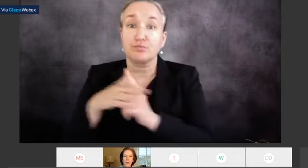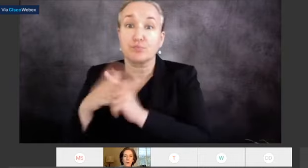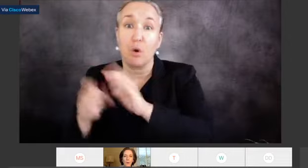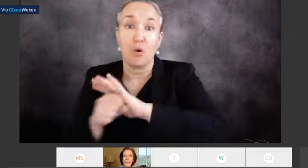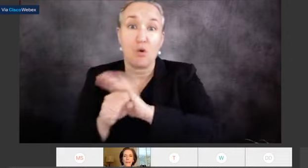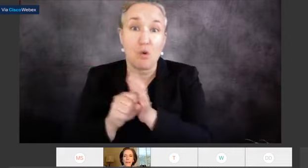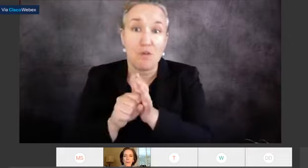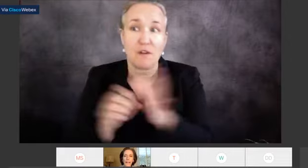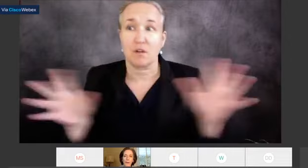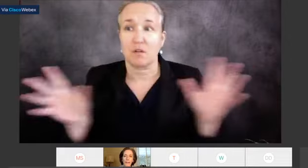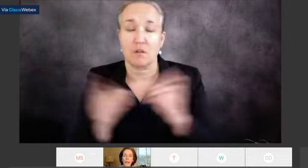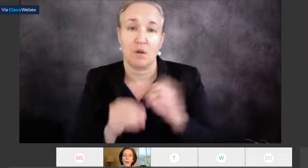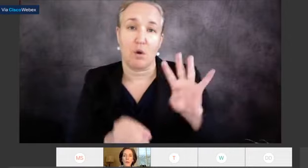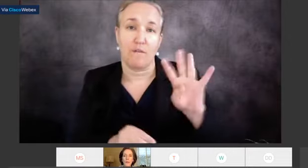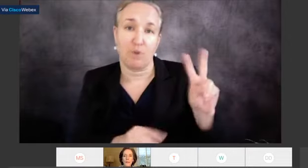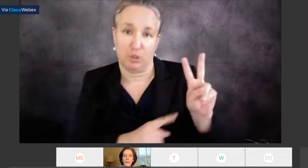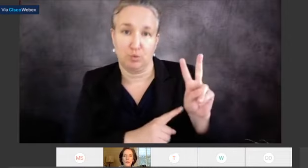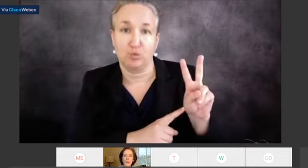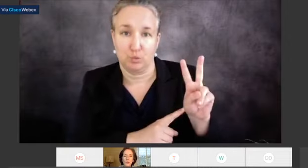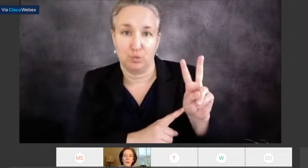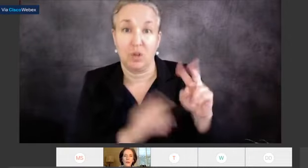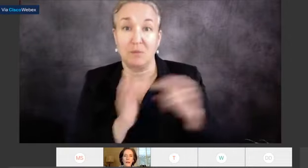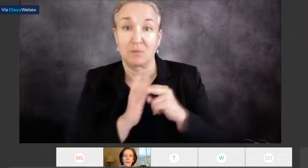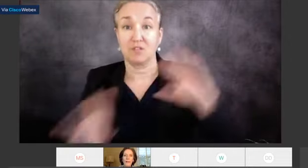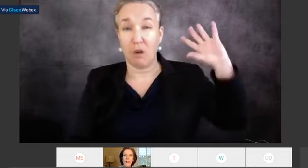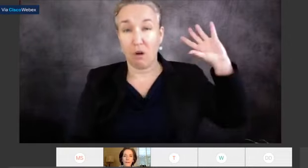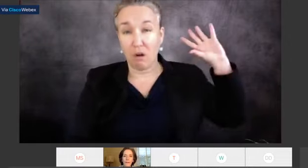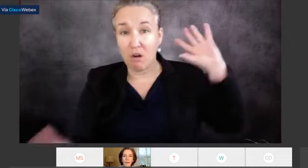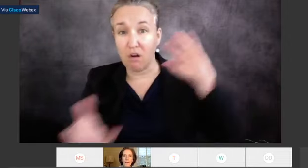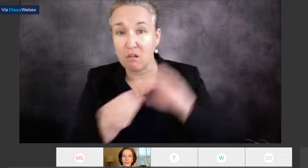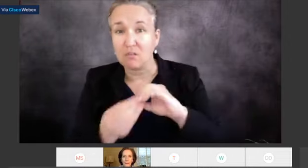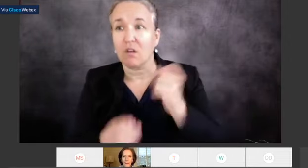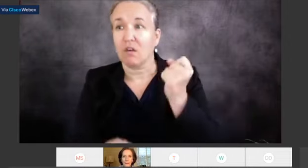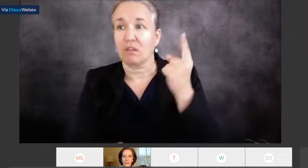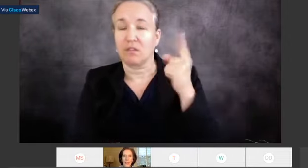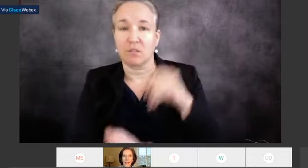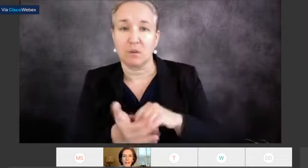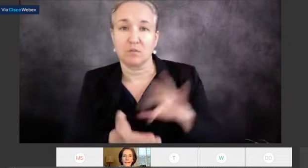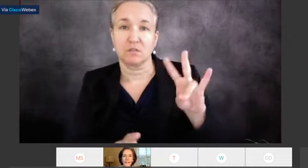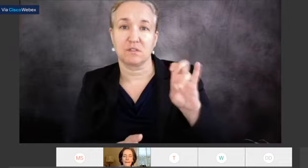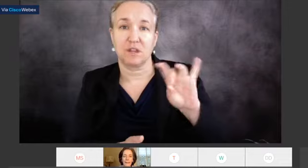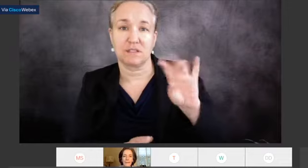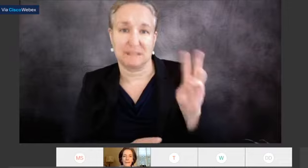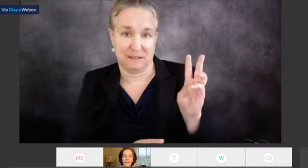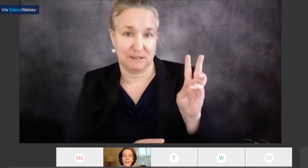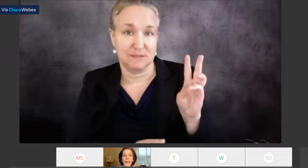reported in montgomery county which brings us to a total of 11,786